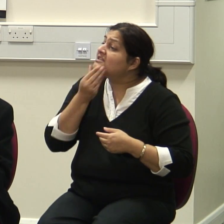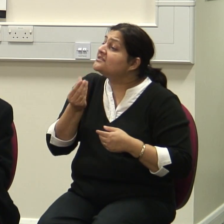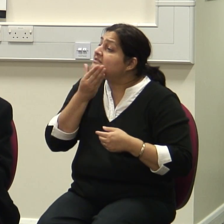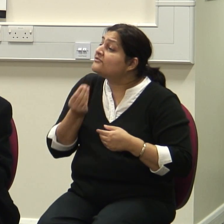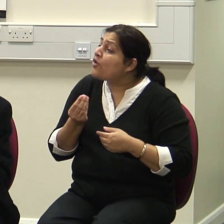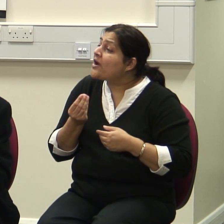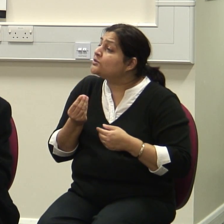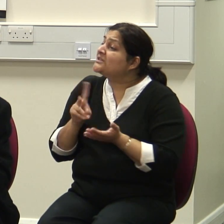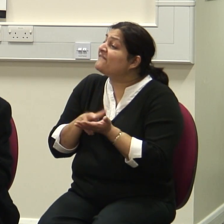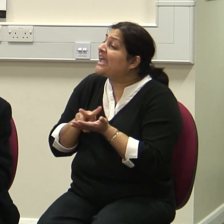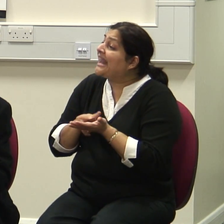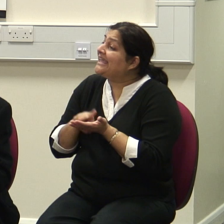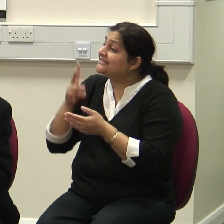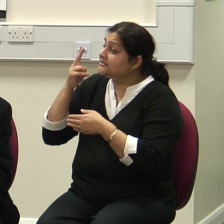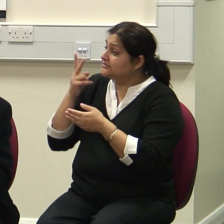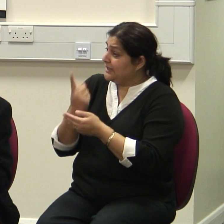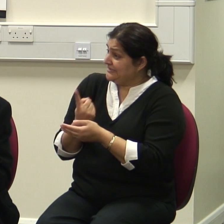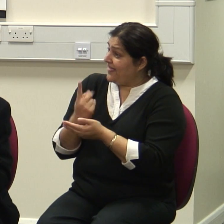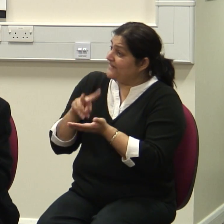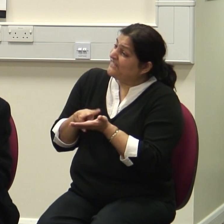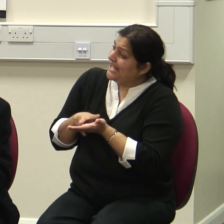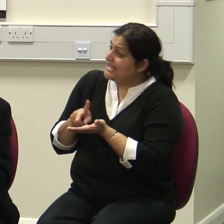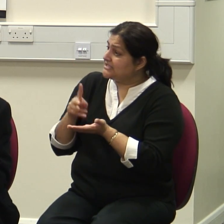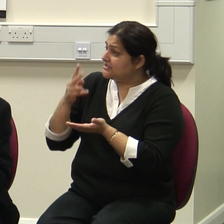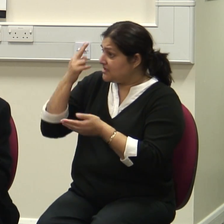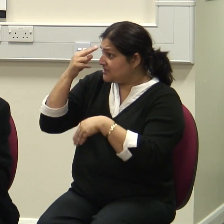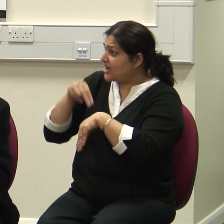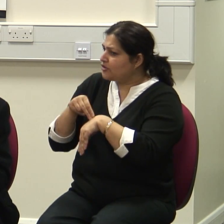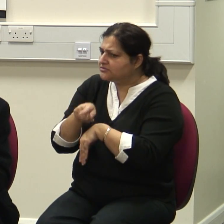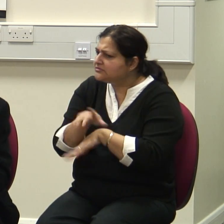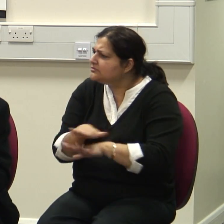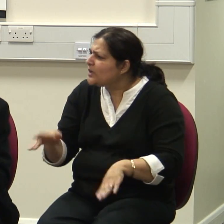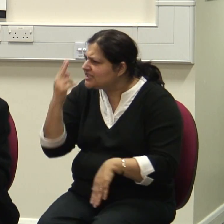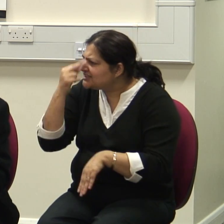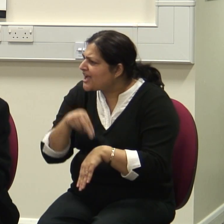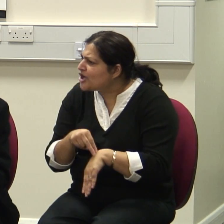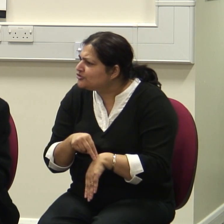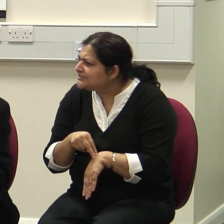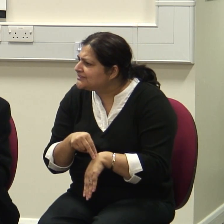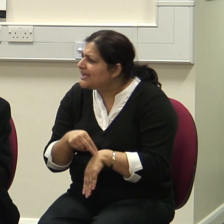He was never a psychiatrist. A psychiatrist was then a state hospital employee and this